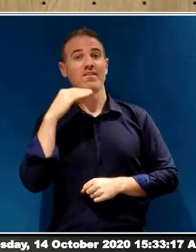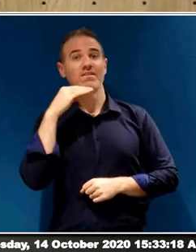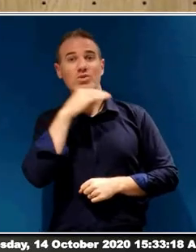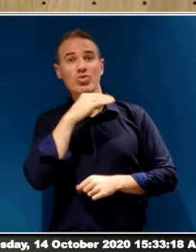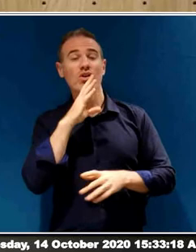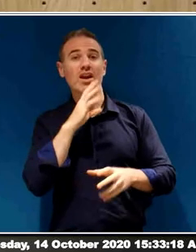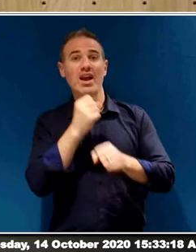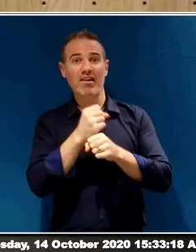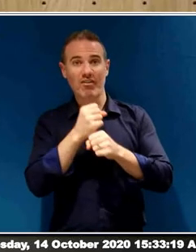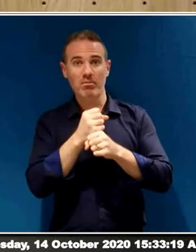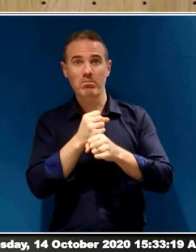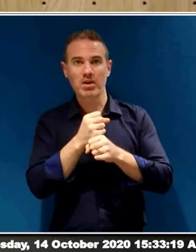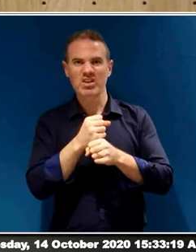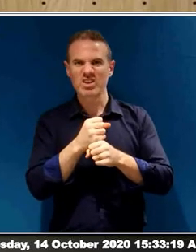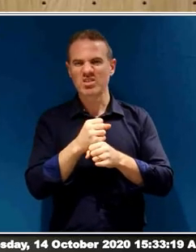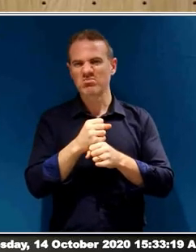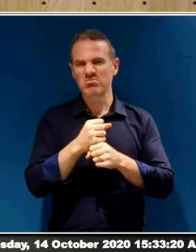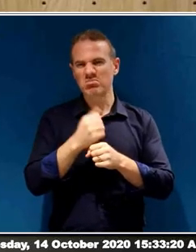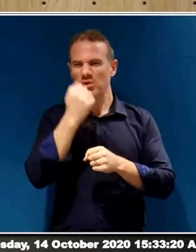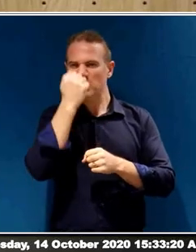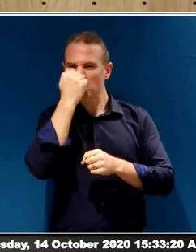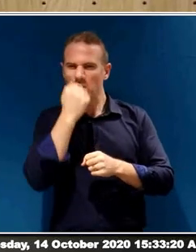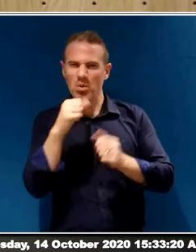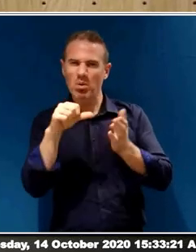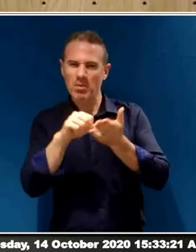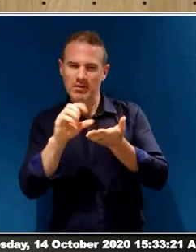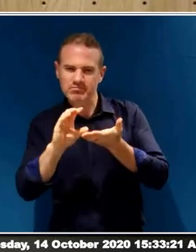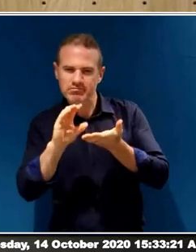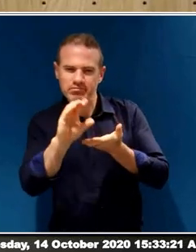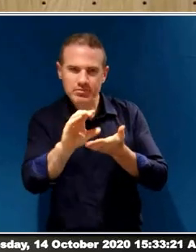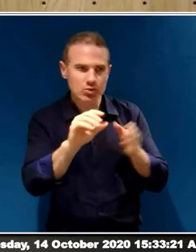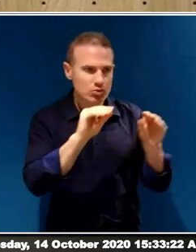training schools in school-wide positive behaviour support.